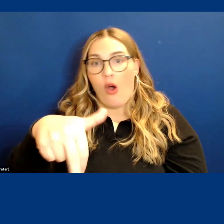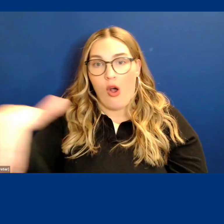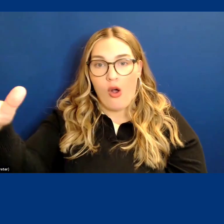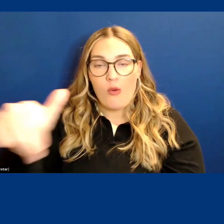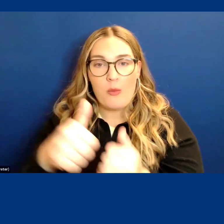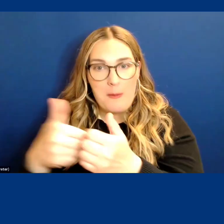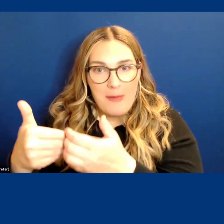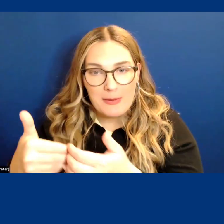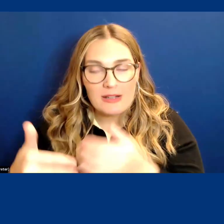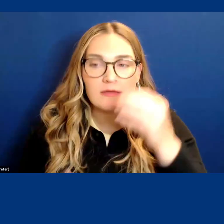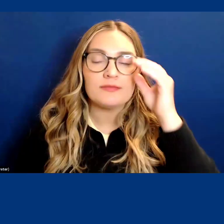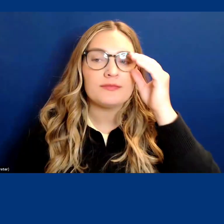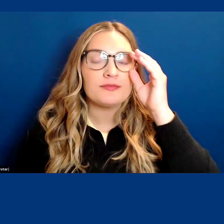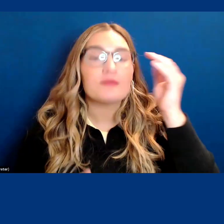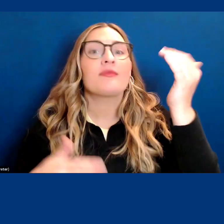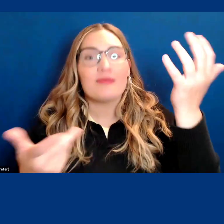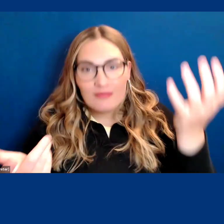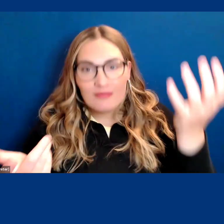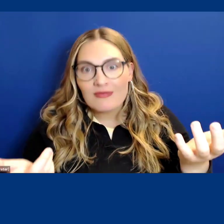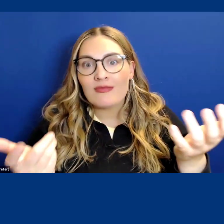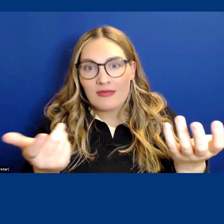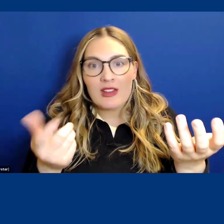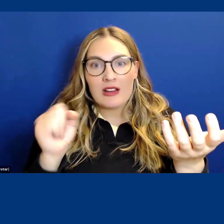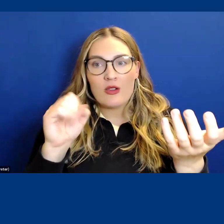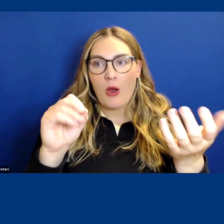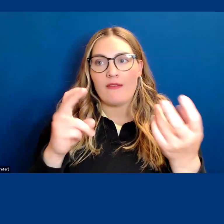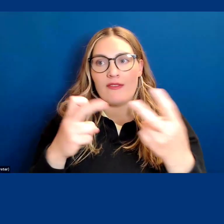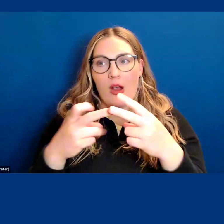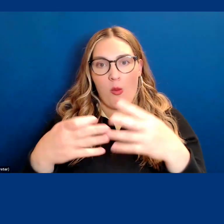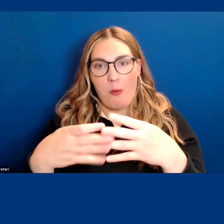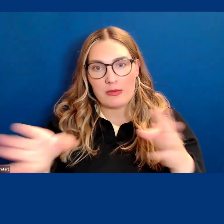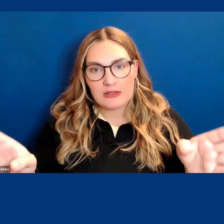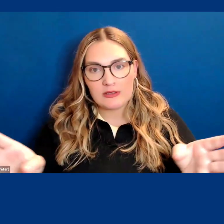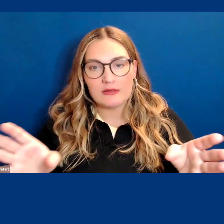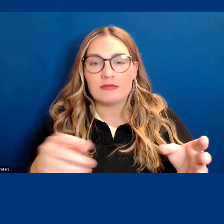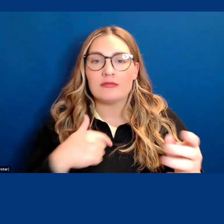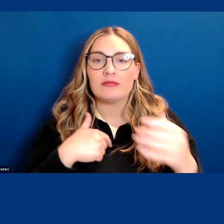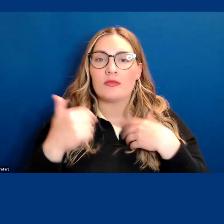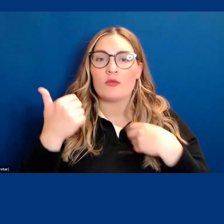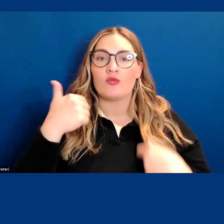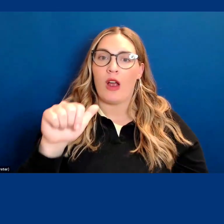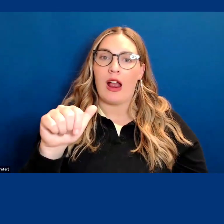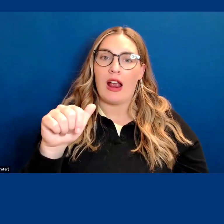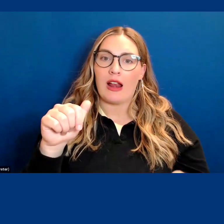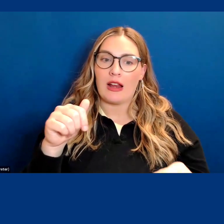And so, yeah, I think it's just being very open and I try to send a list of different things that I can do